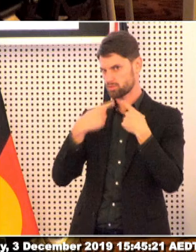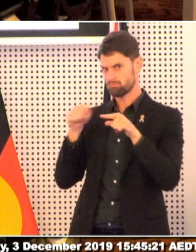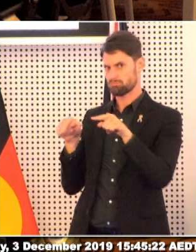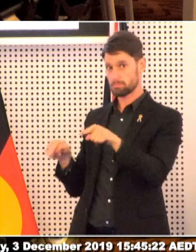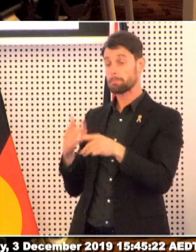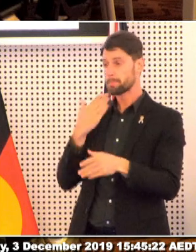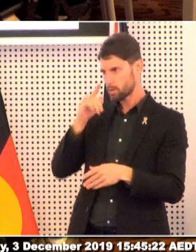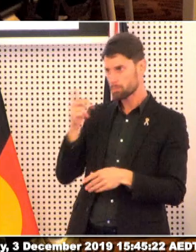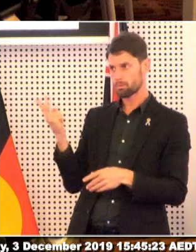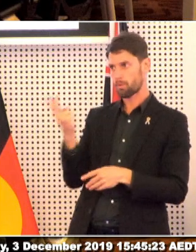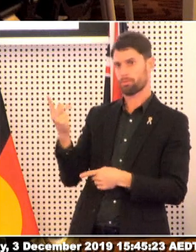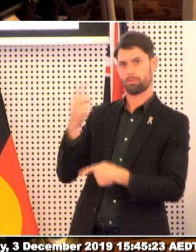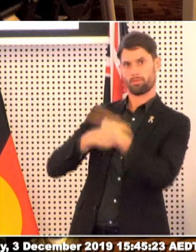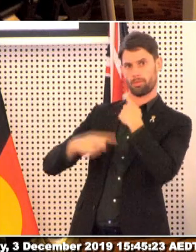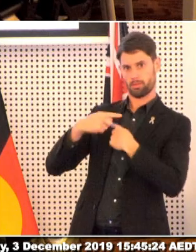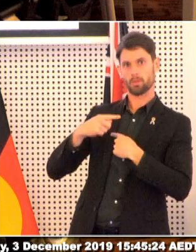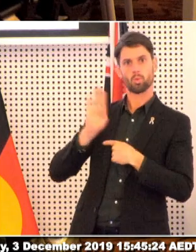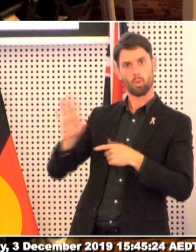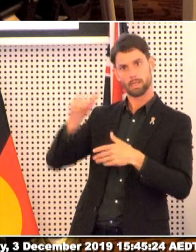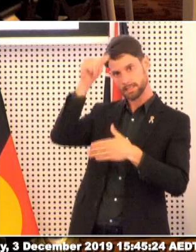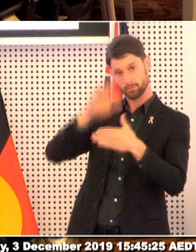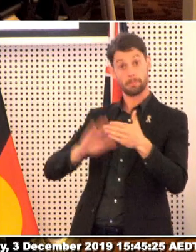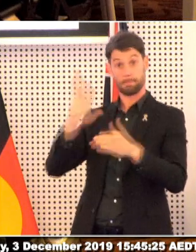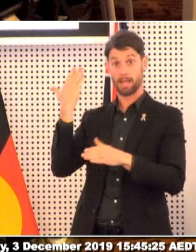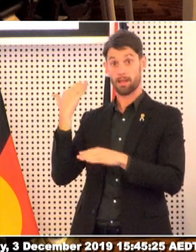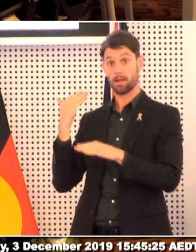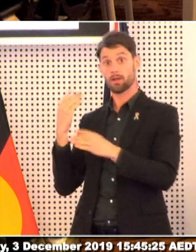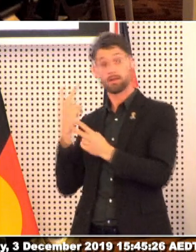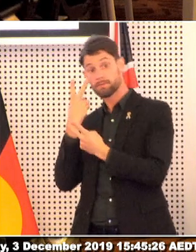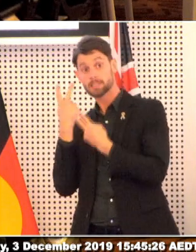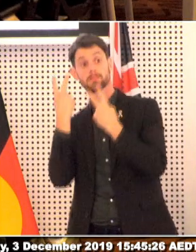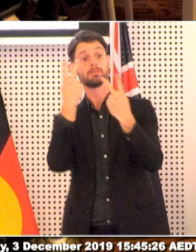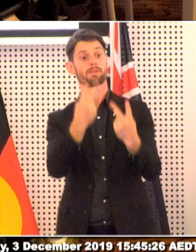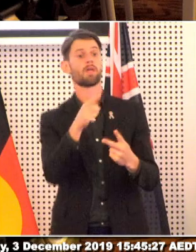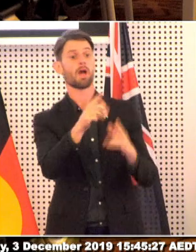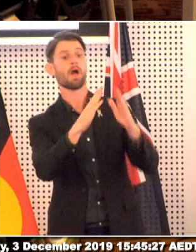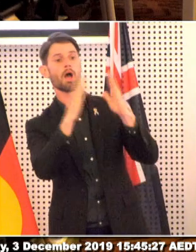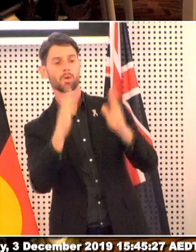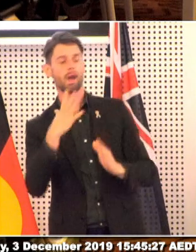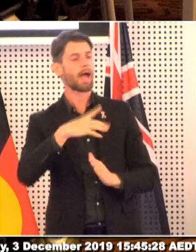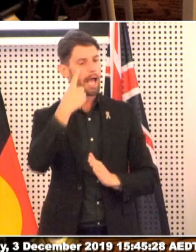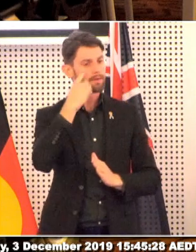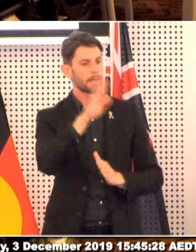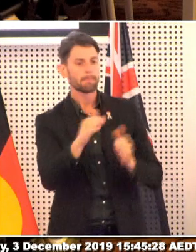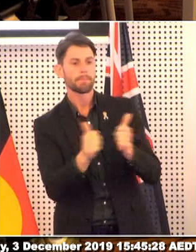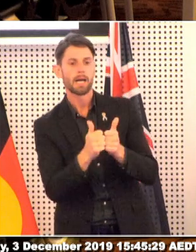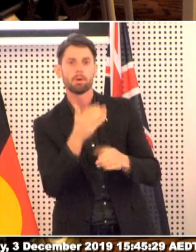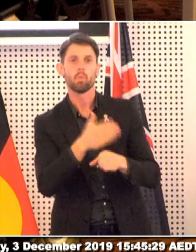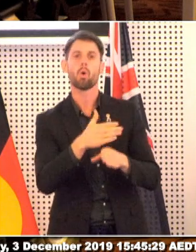a visit and part of your role is to look at the group home records or incident reports? What’s been your